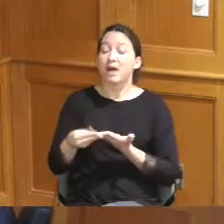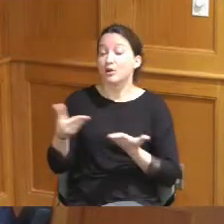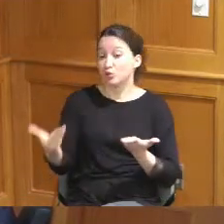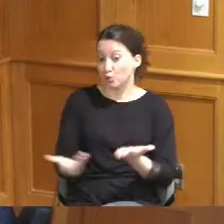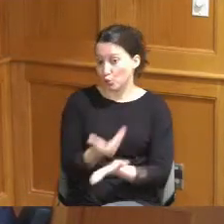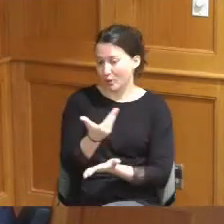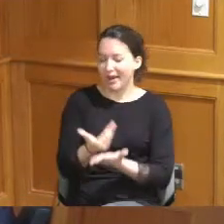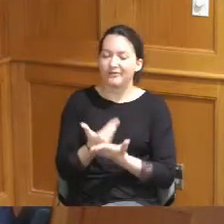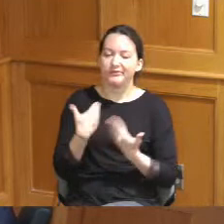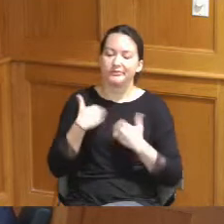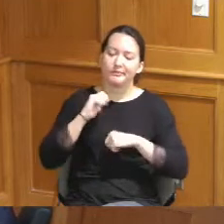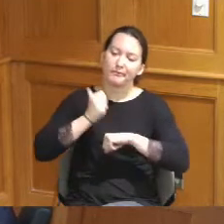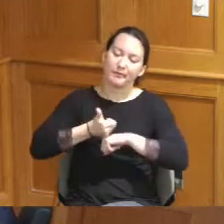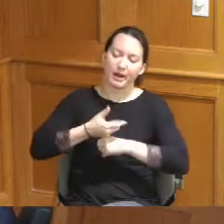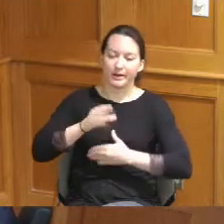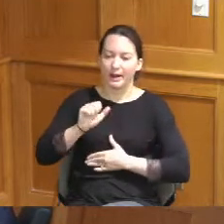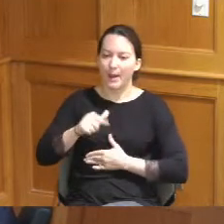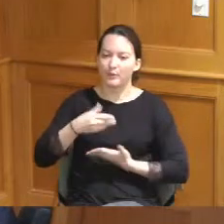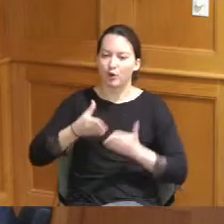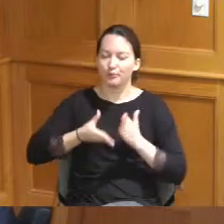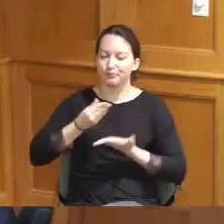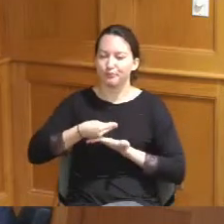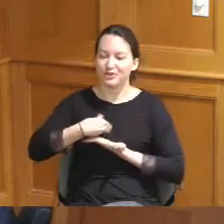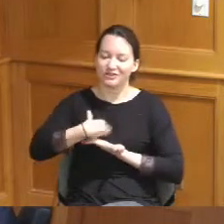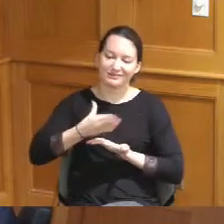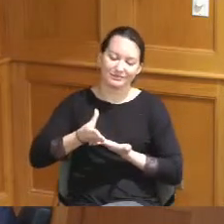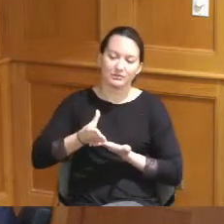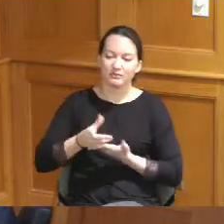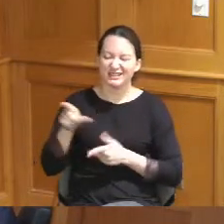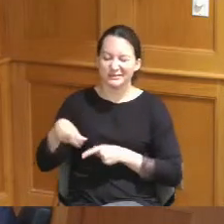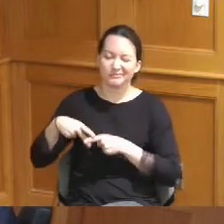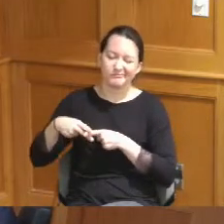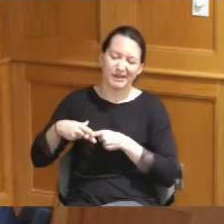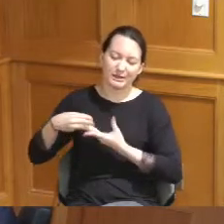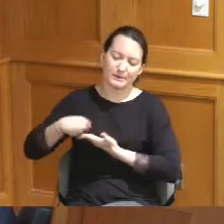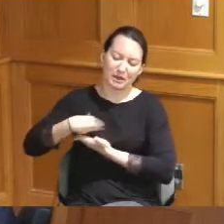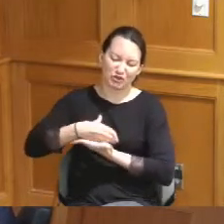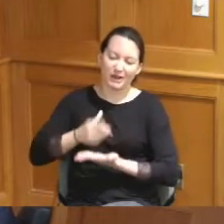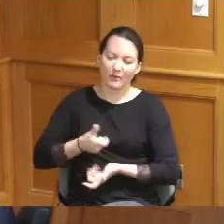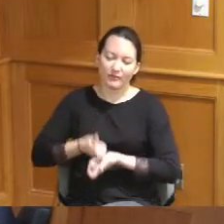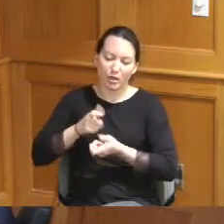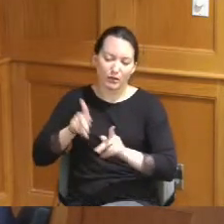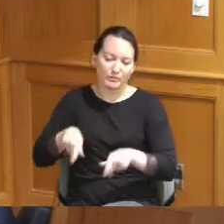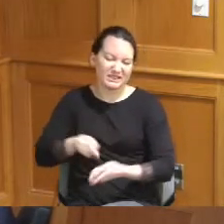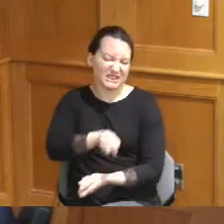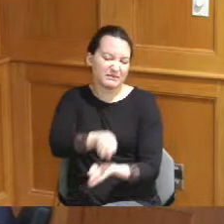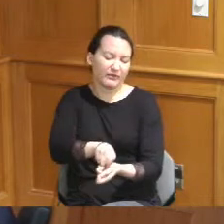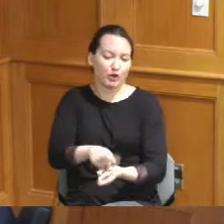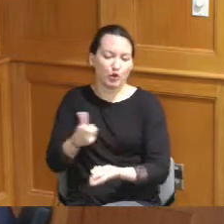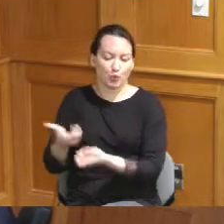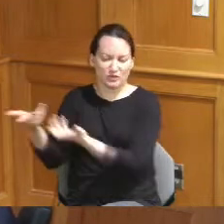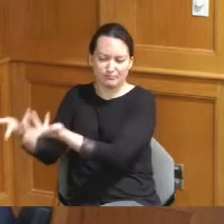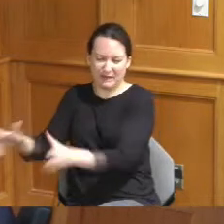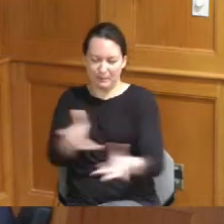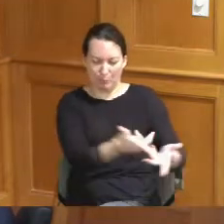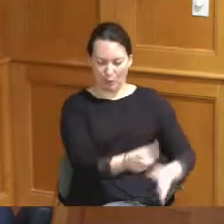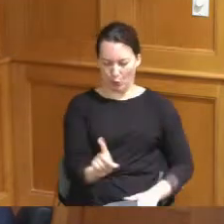our capital budget I'm assuming this is just the operation because it is part of our maintenance budget but I'll follow up with specifically as to which stadium where that type of thing okay